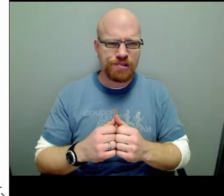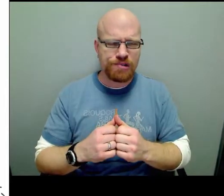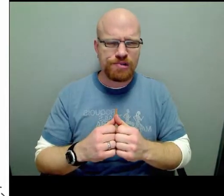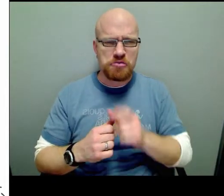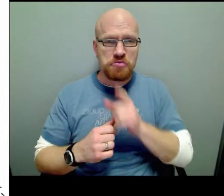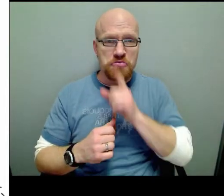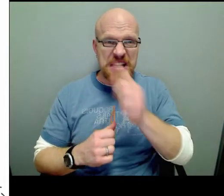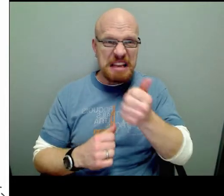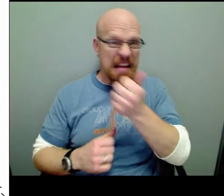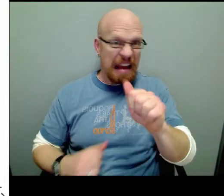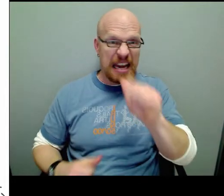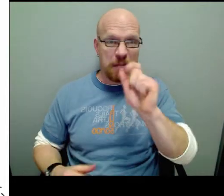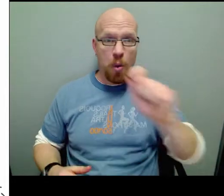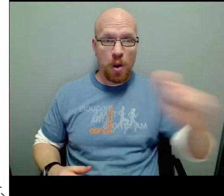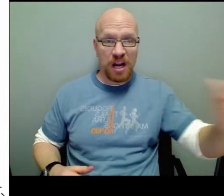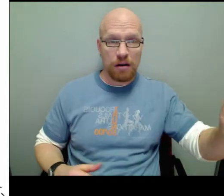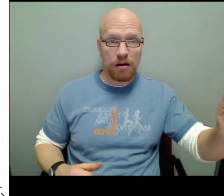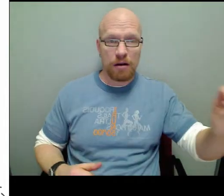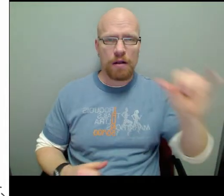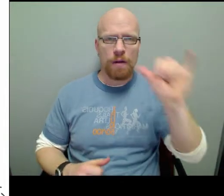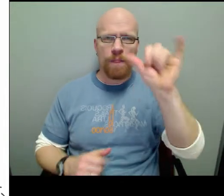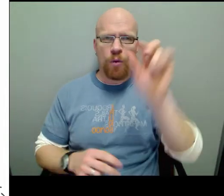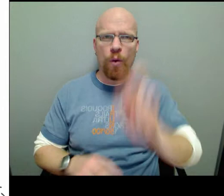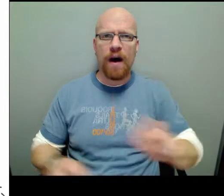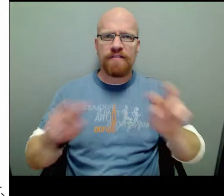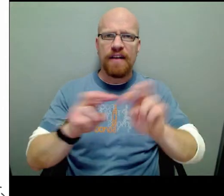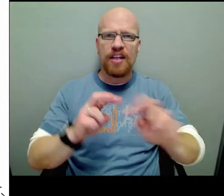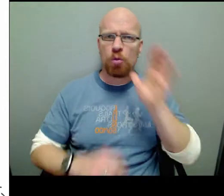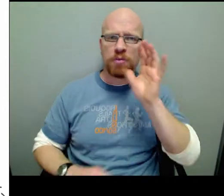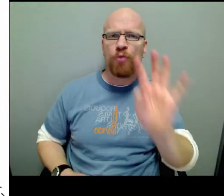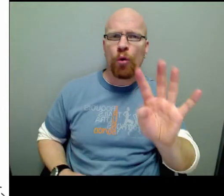The any point -- the y value will be 4.